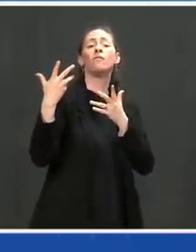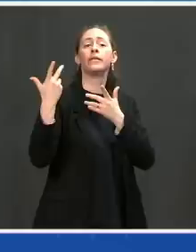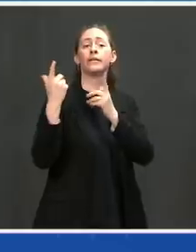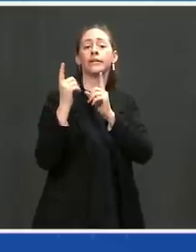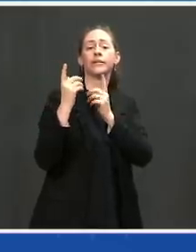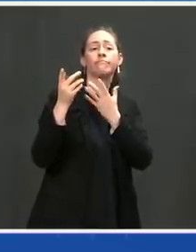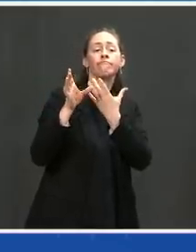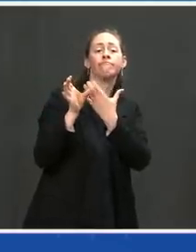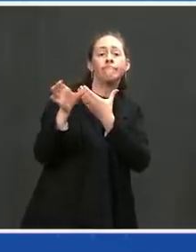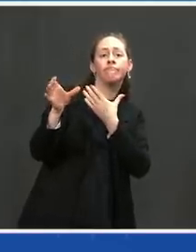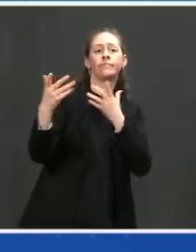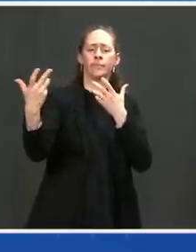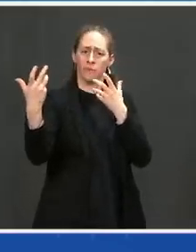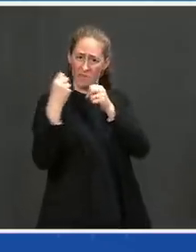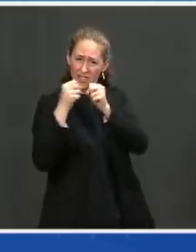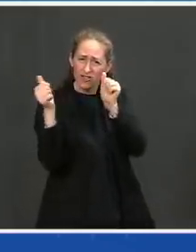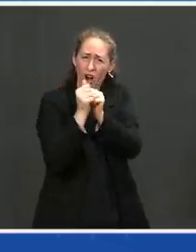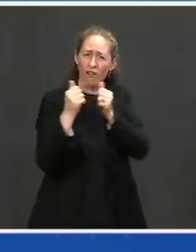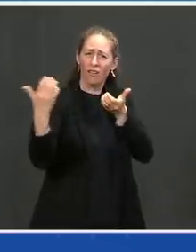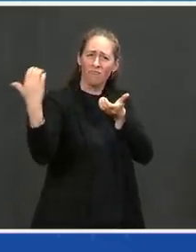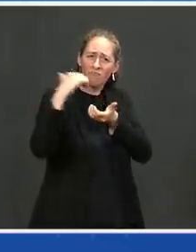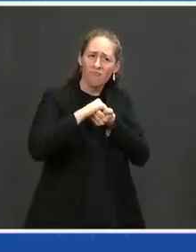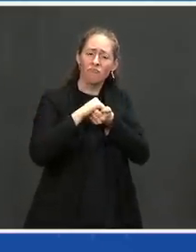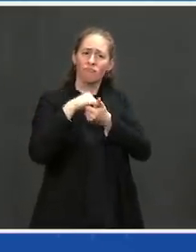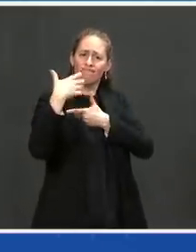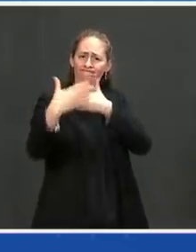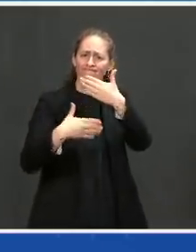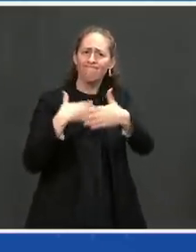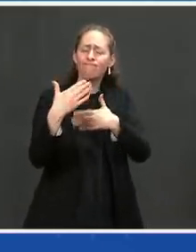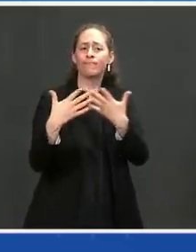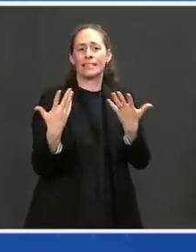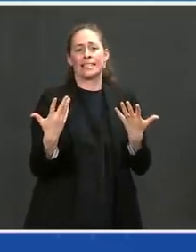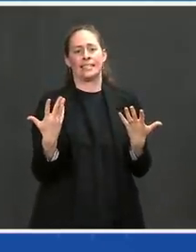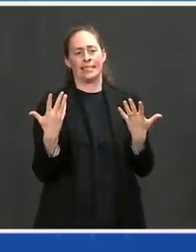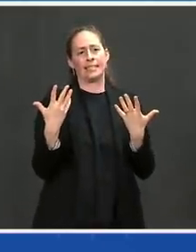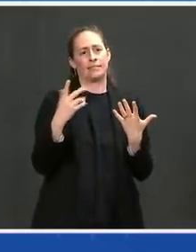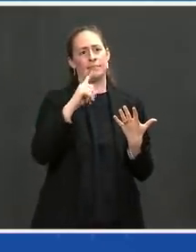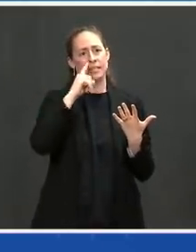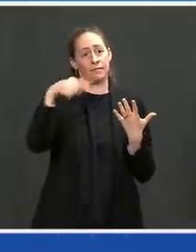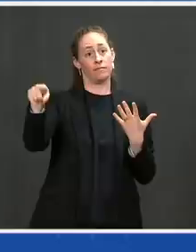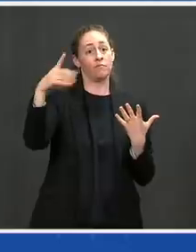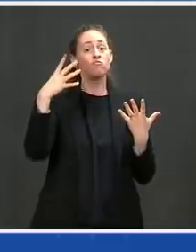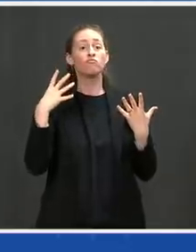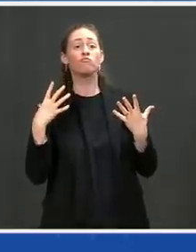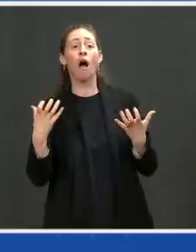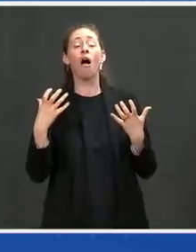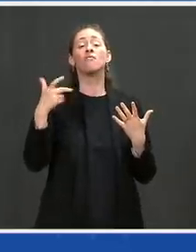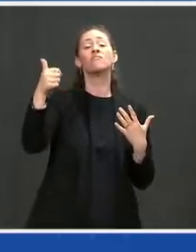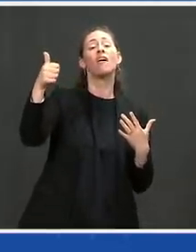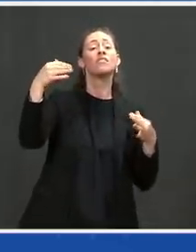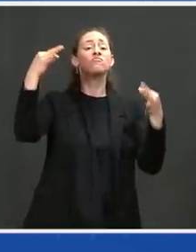is to just decide to divide the country, continue the politics of division.